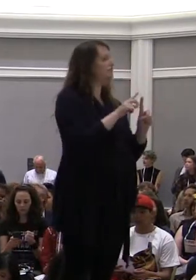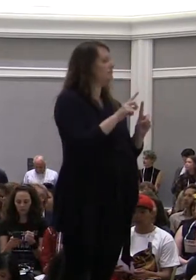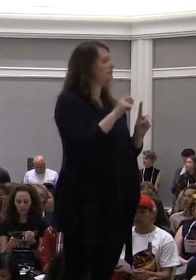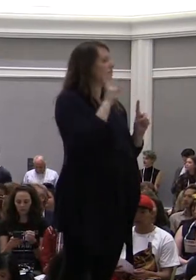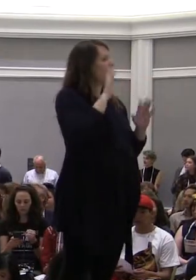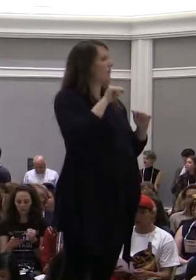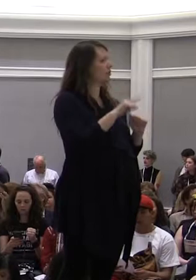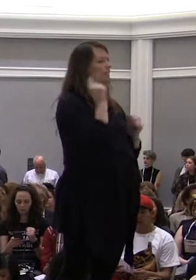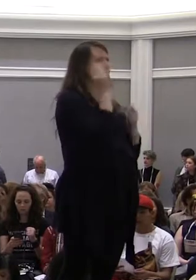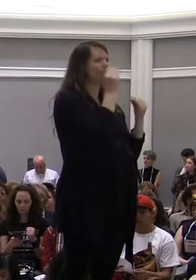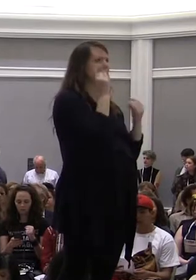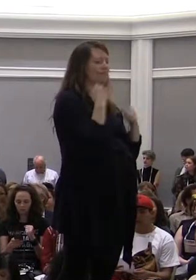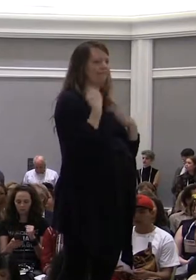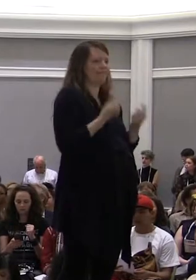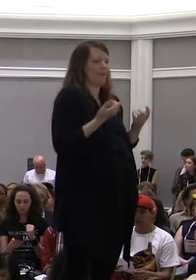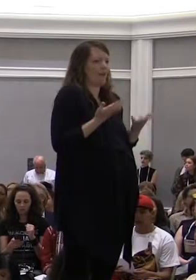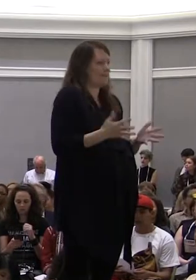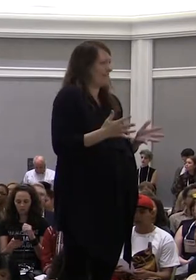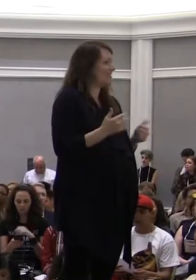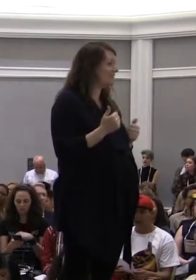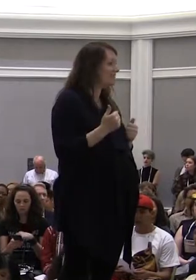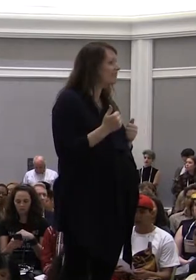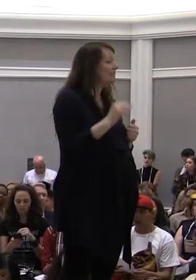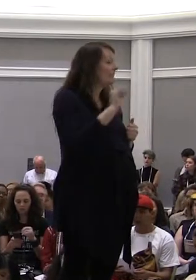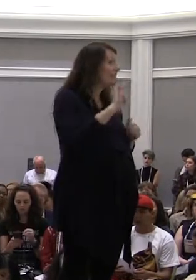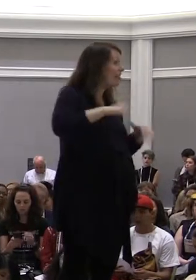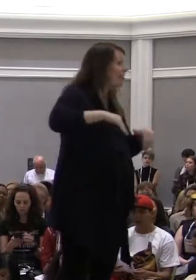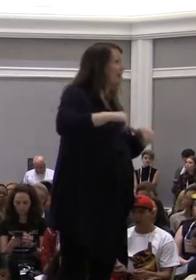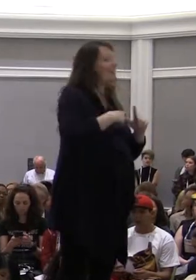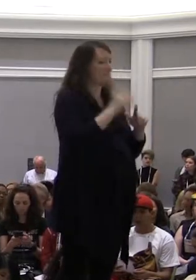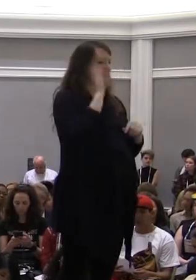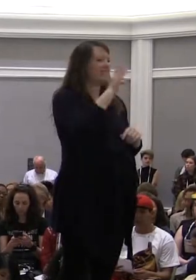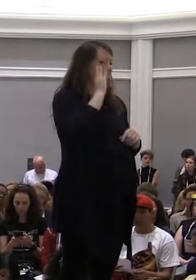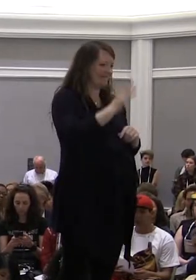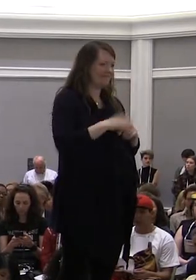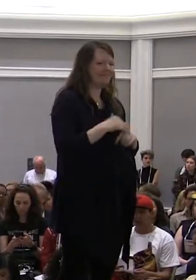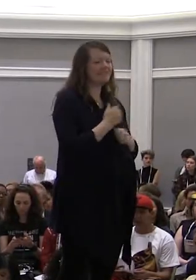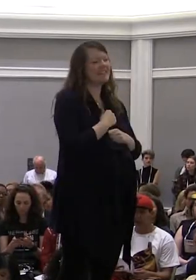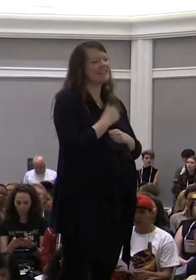And if not yet, it will in the next few days, and we love to hear what's on your minds.